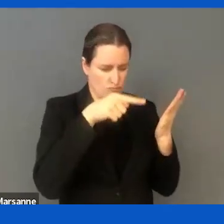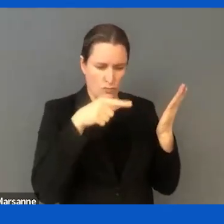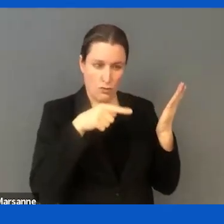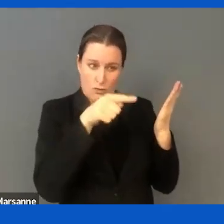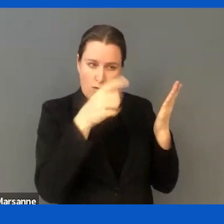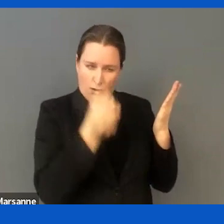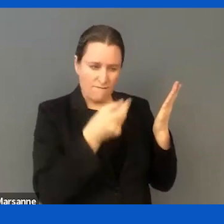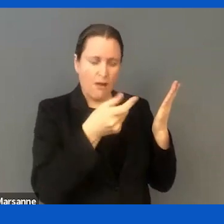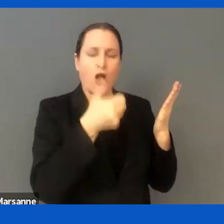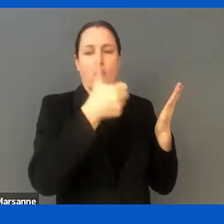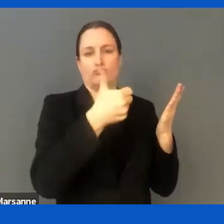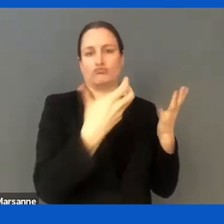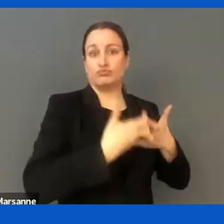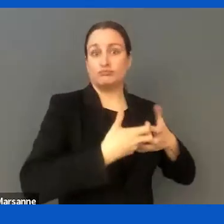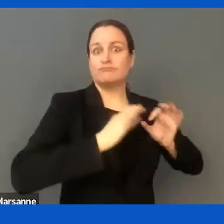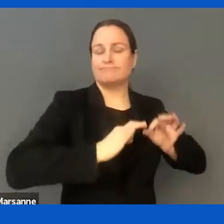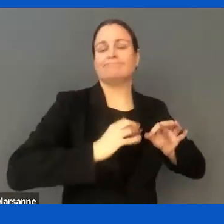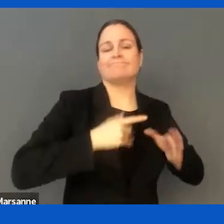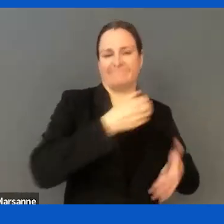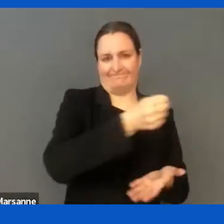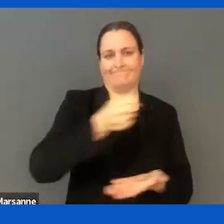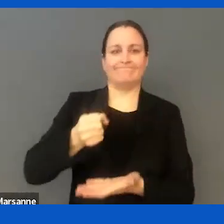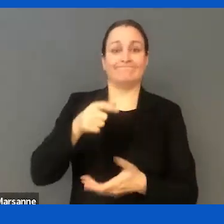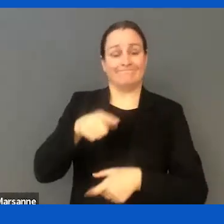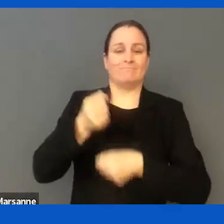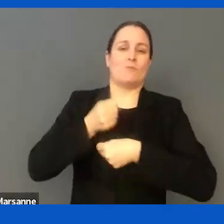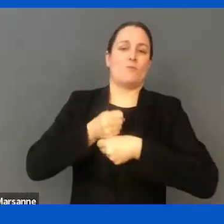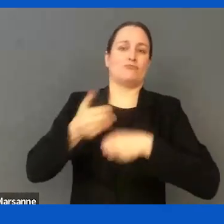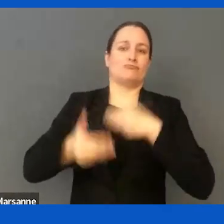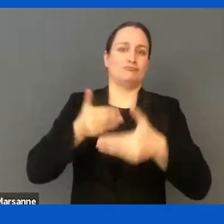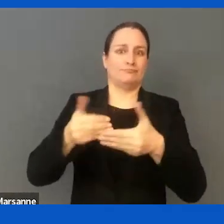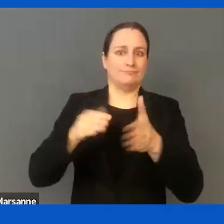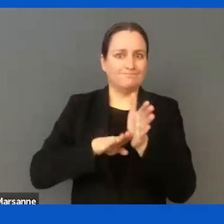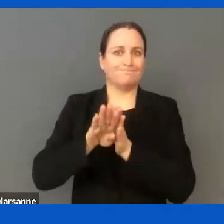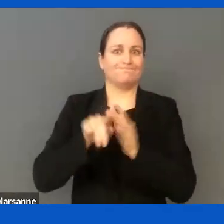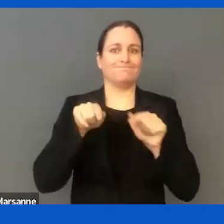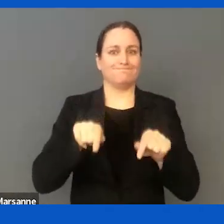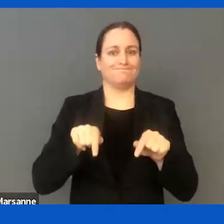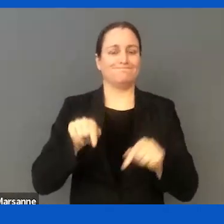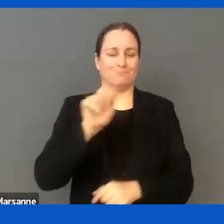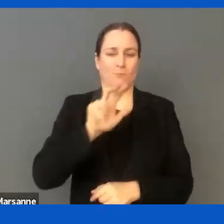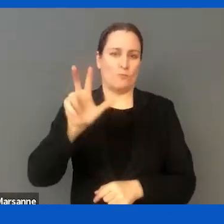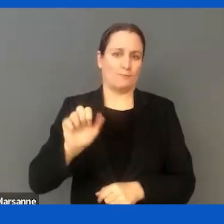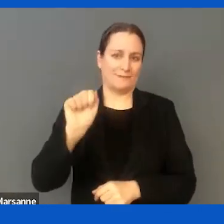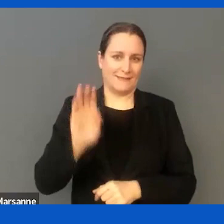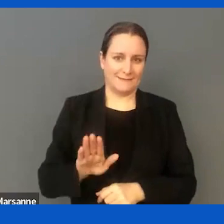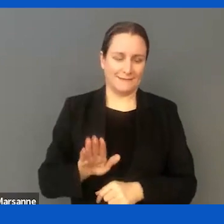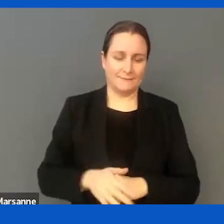thousands of people in really large organizations to help them understand where people have already